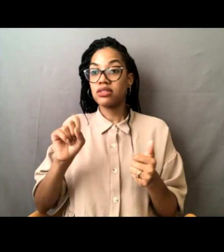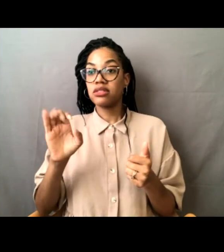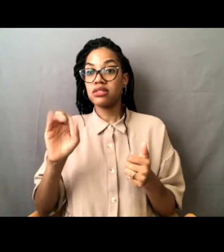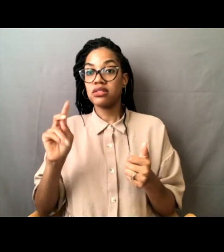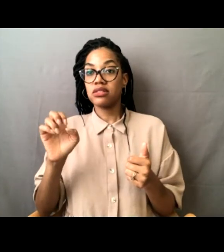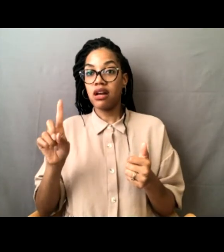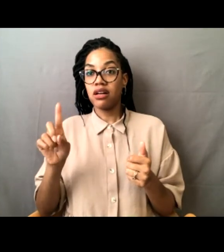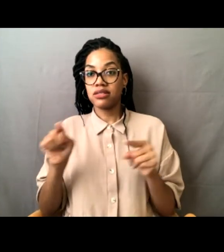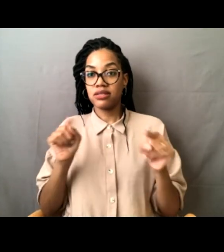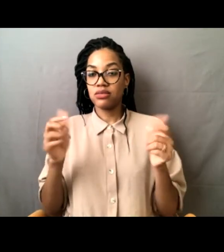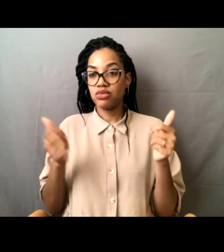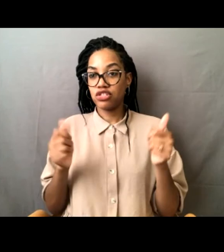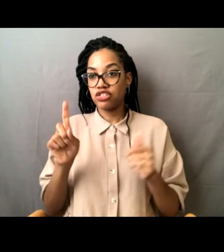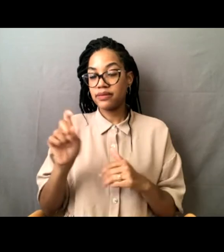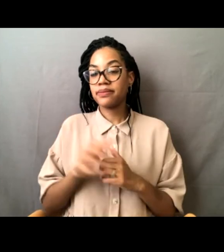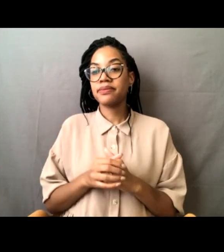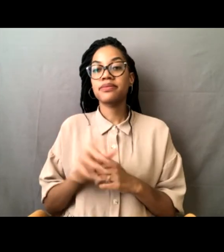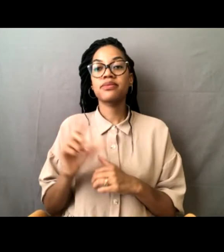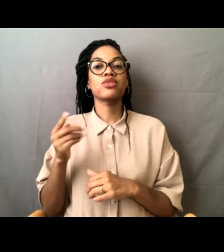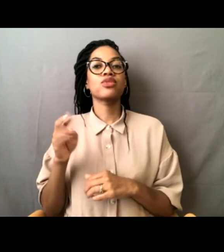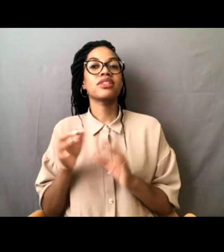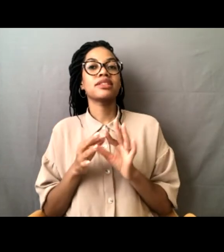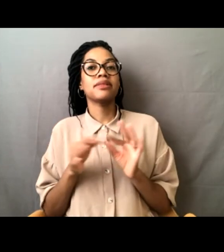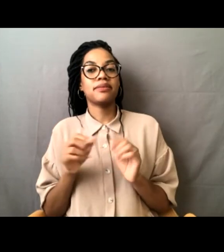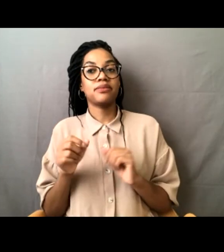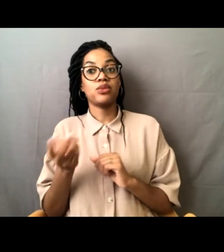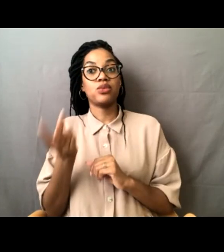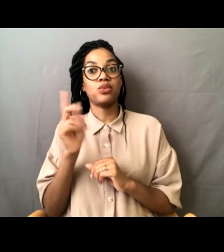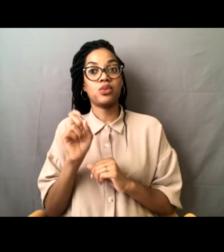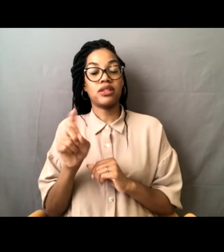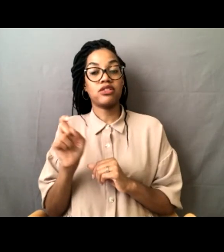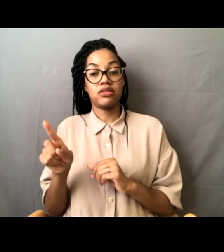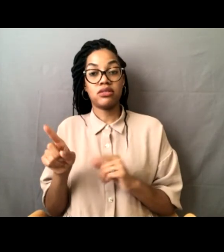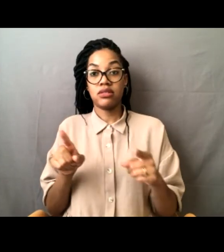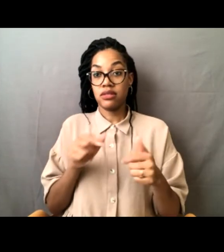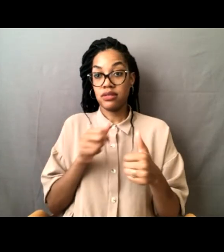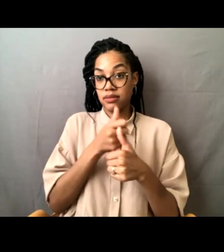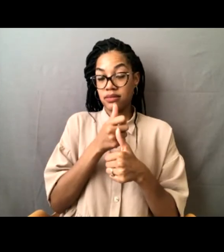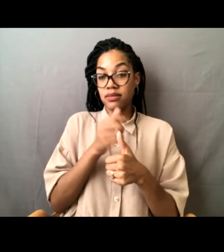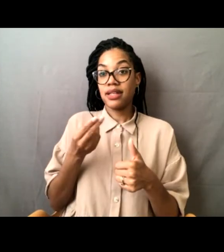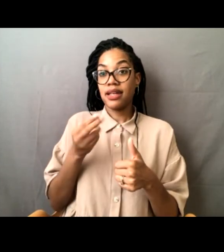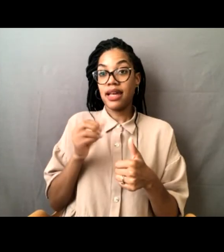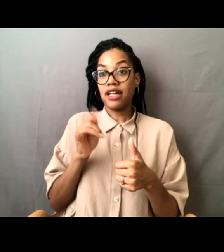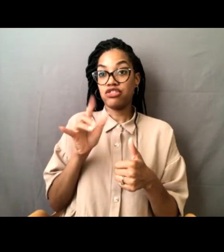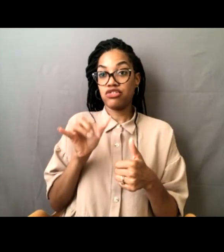[Grace] Okay, so this is Grace in the chat box. So there were two questions there. Do you think it's hatchery or stocked, and why?